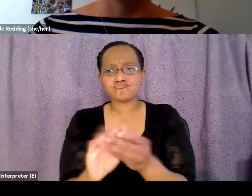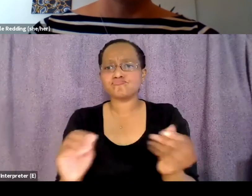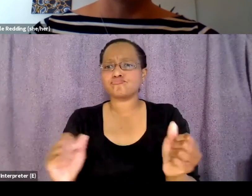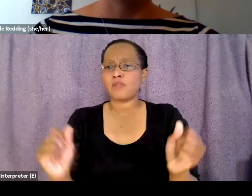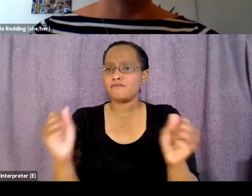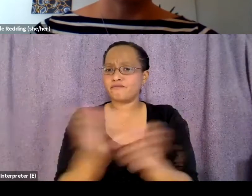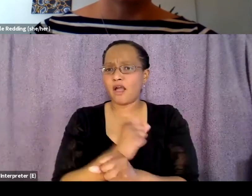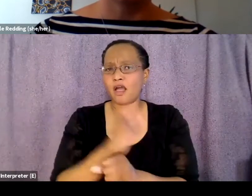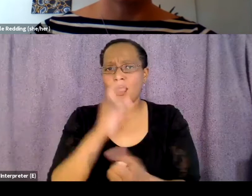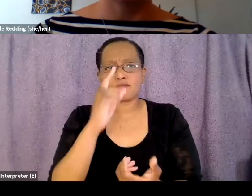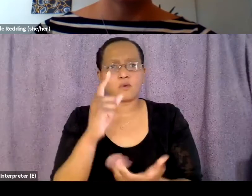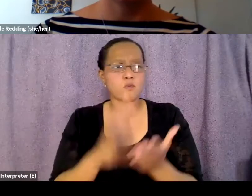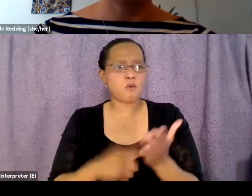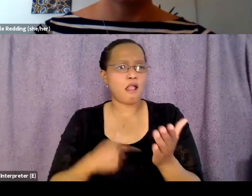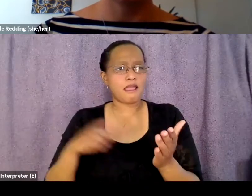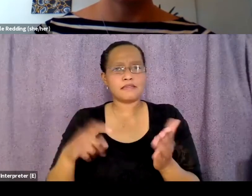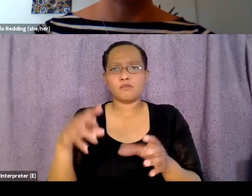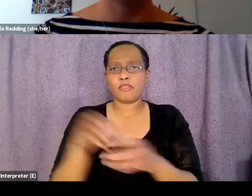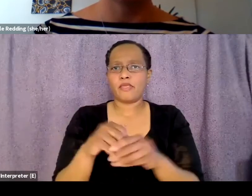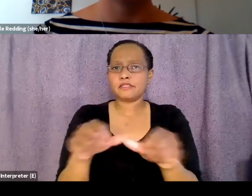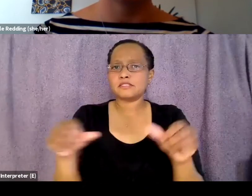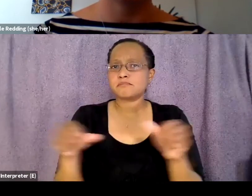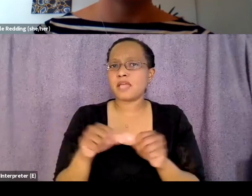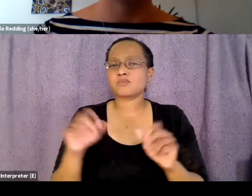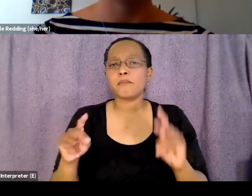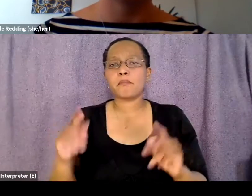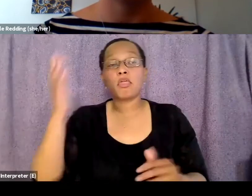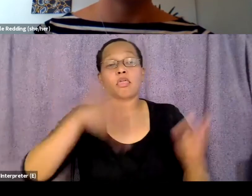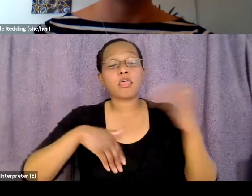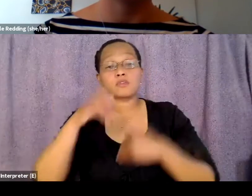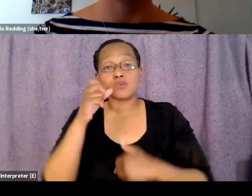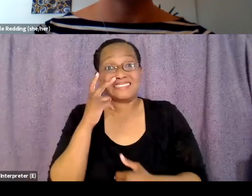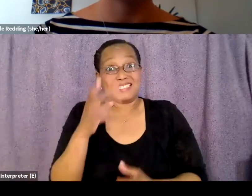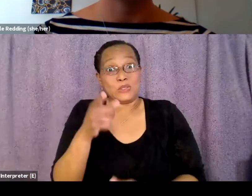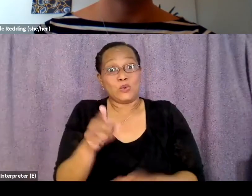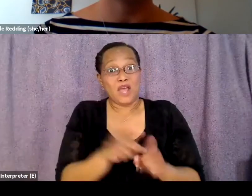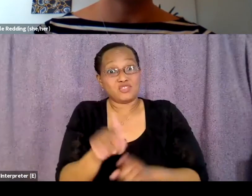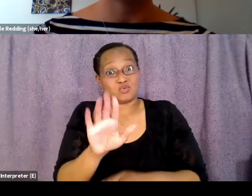Keah Brown: In rooms, where people don't necessarily see you as your full self will be better off